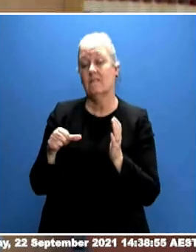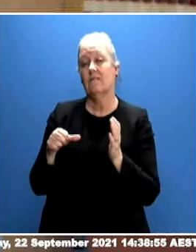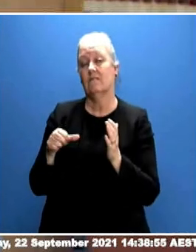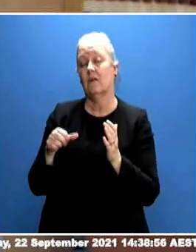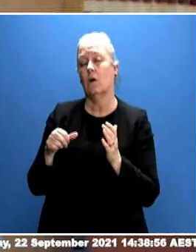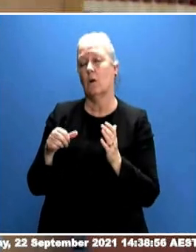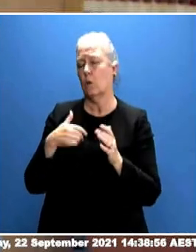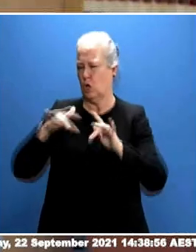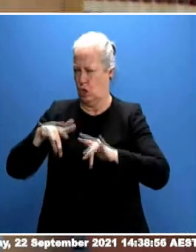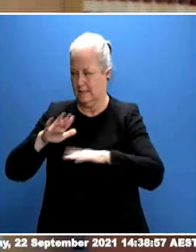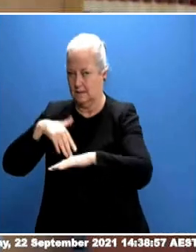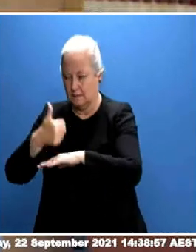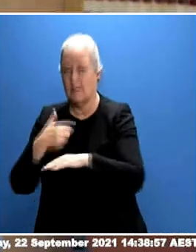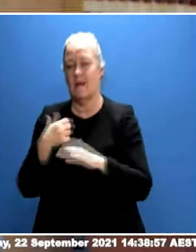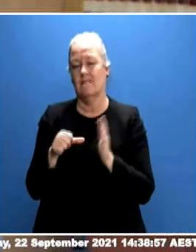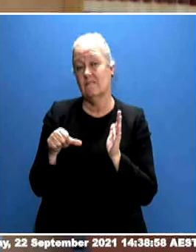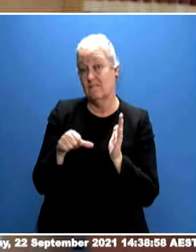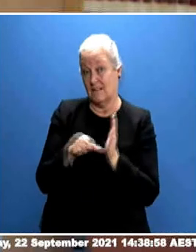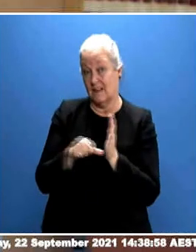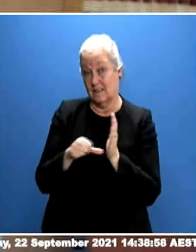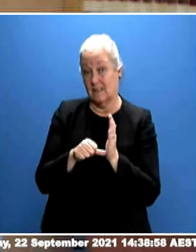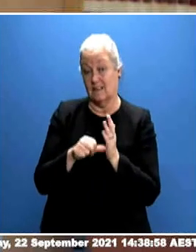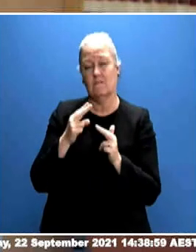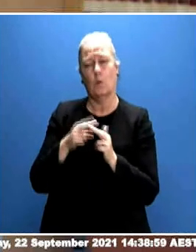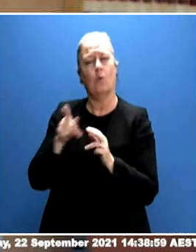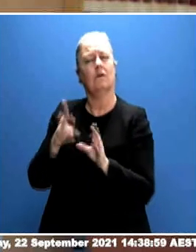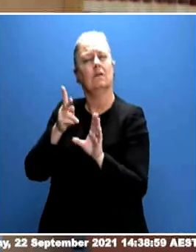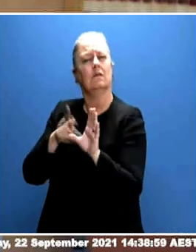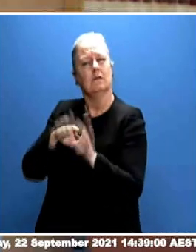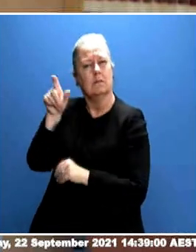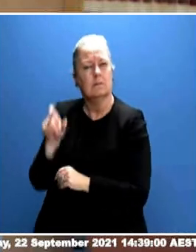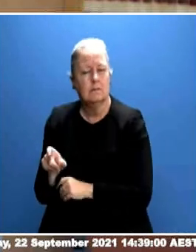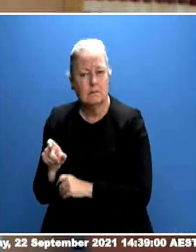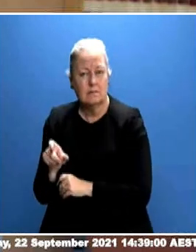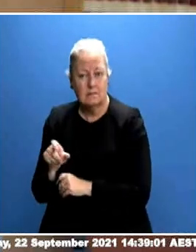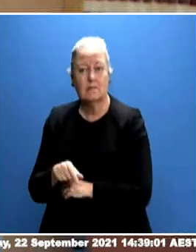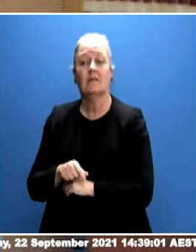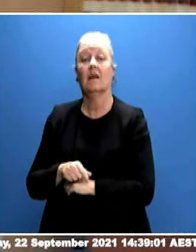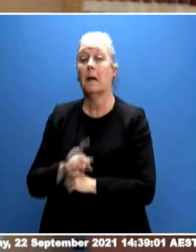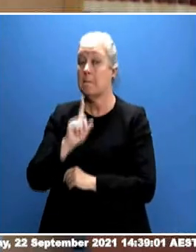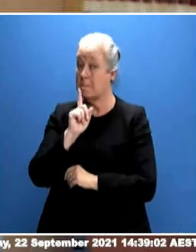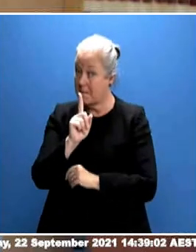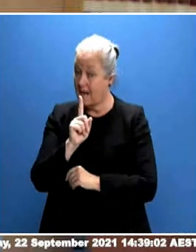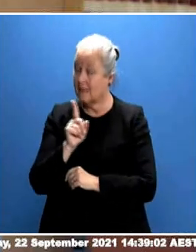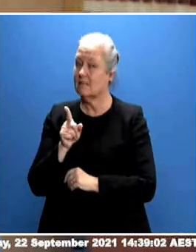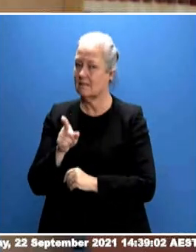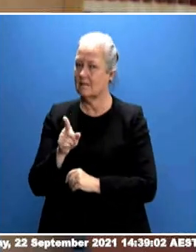We do have a psychiatrist who is able to do telephone consults but we are unable